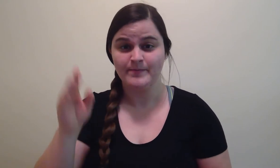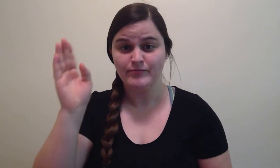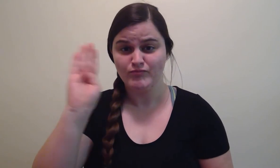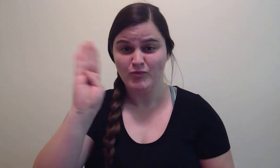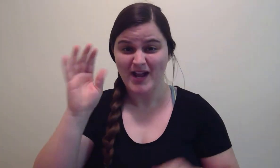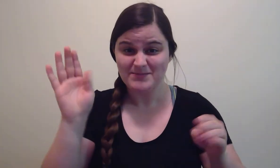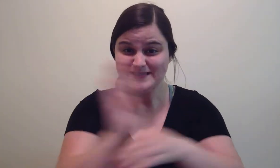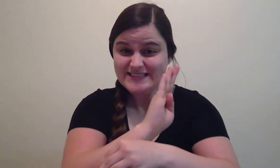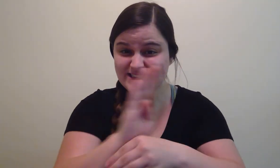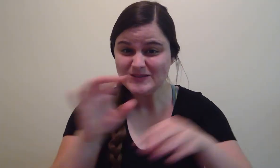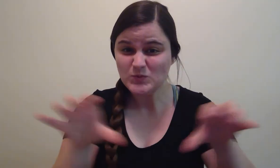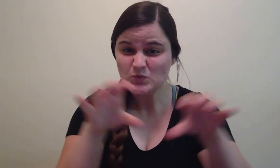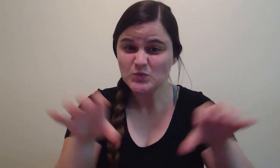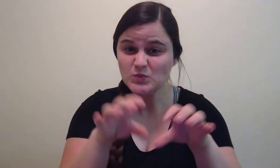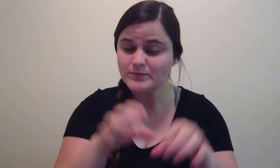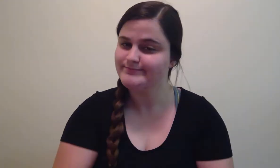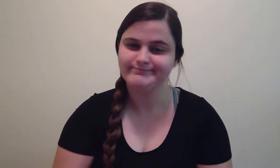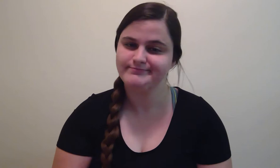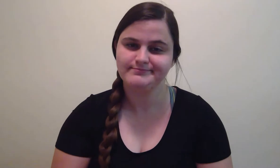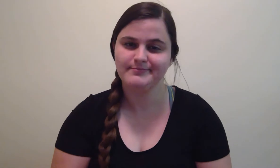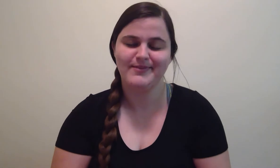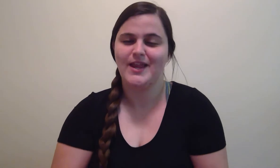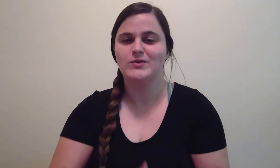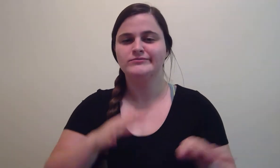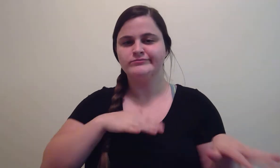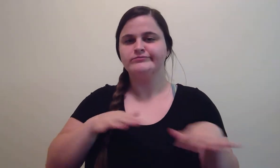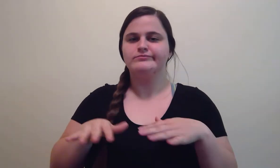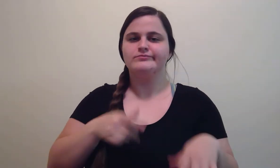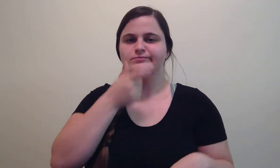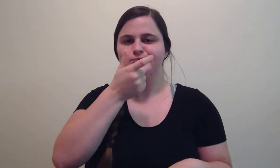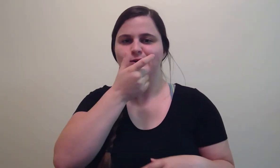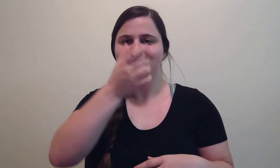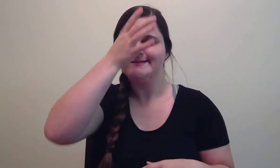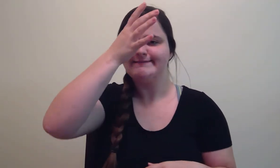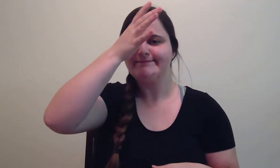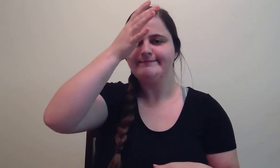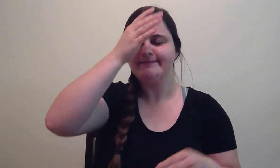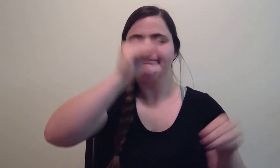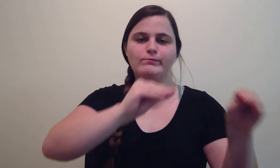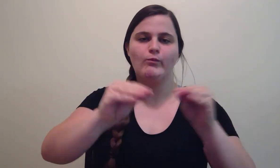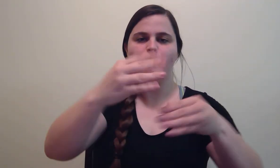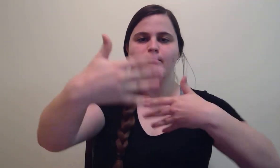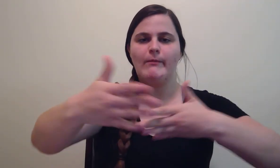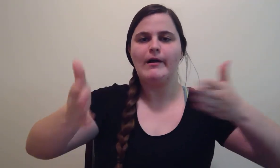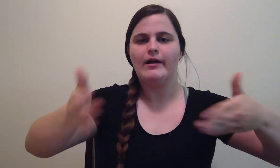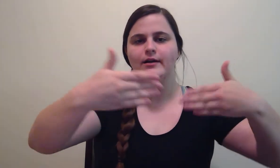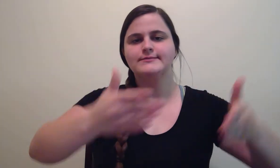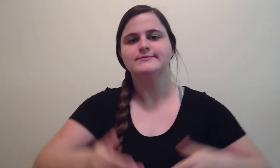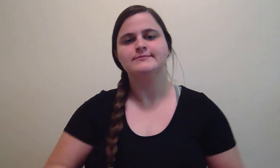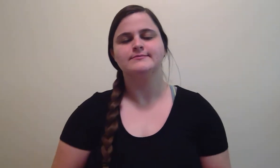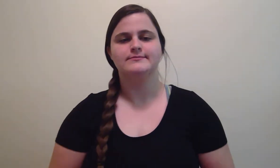Bryce wasn't really doing much of anything. He was more hanging back, watching his father move boxes.